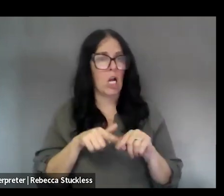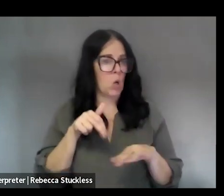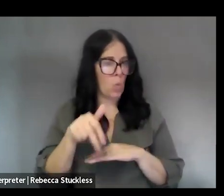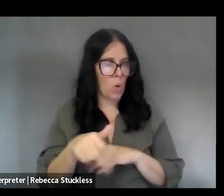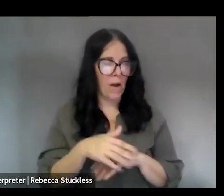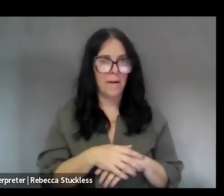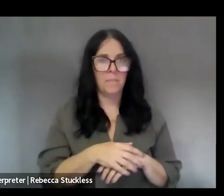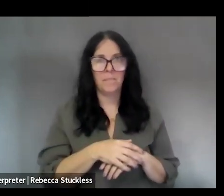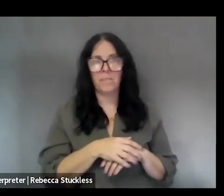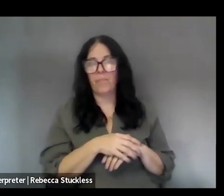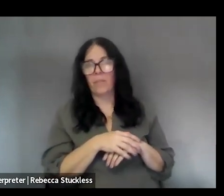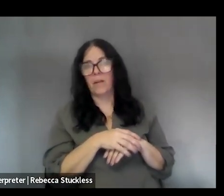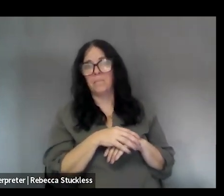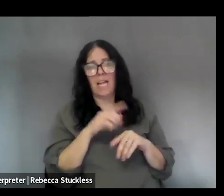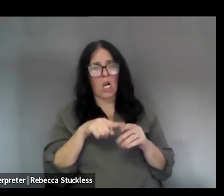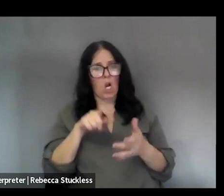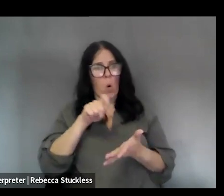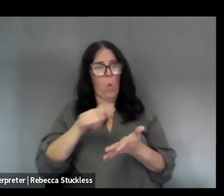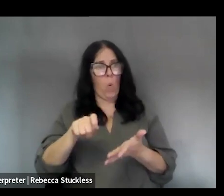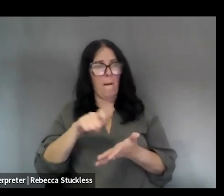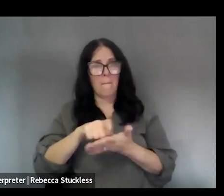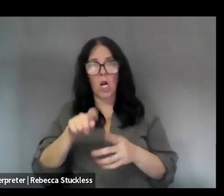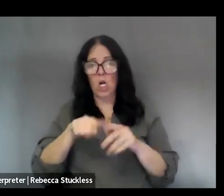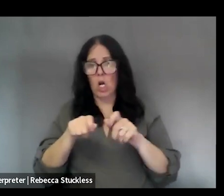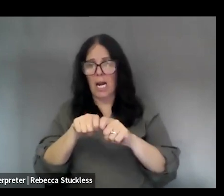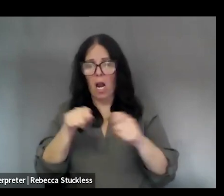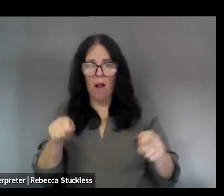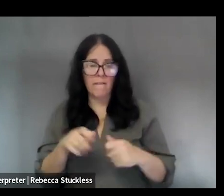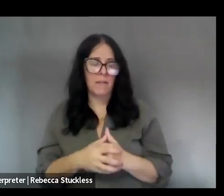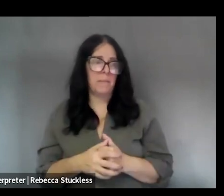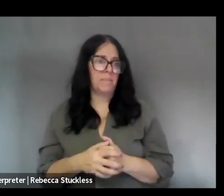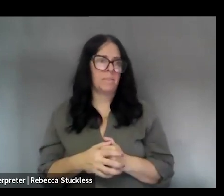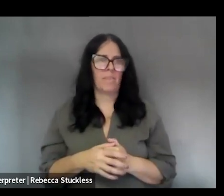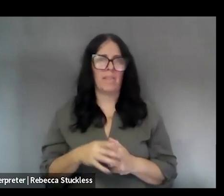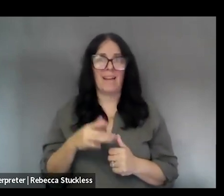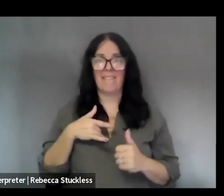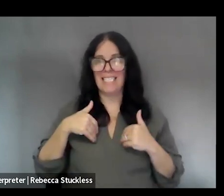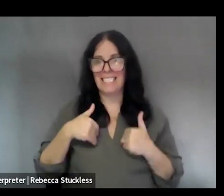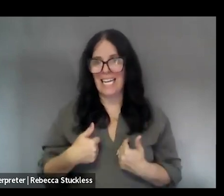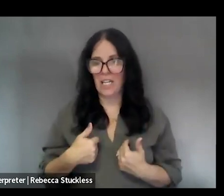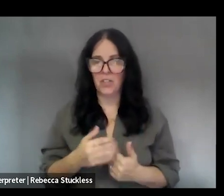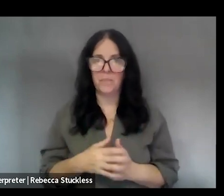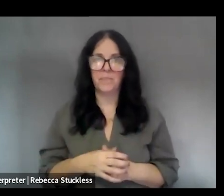not able to hold a marker and take the cap off, feeling tired in a way that I knew there was